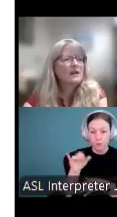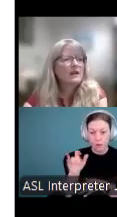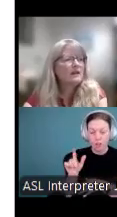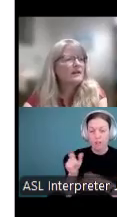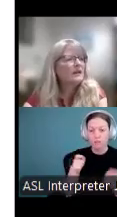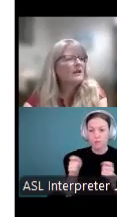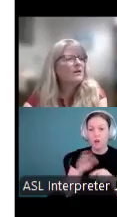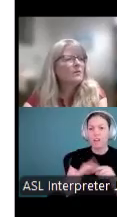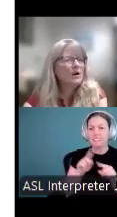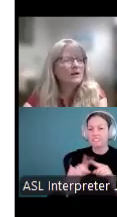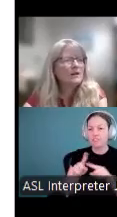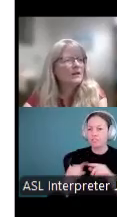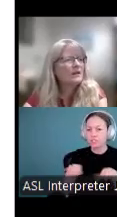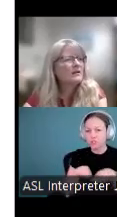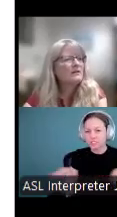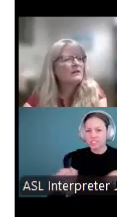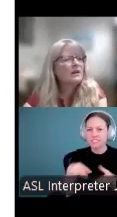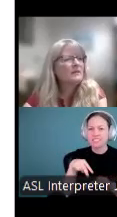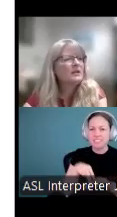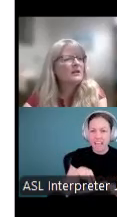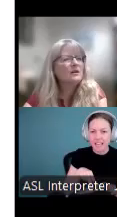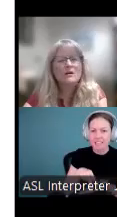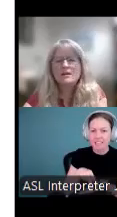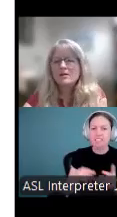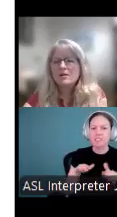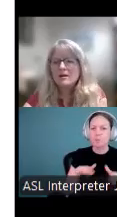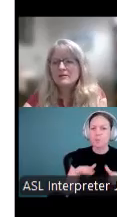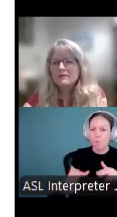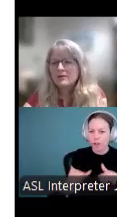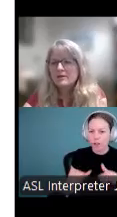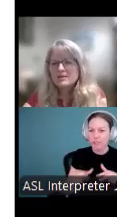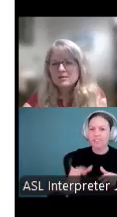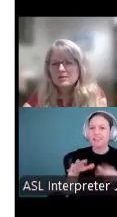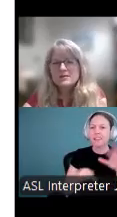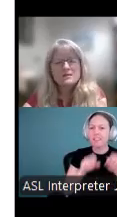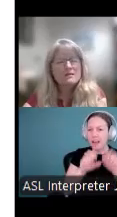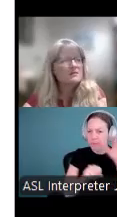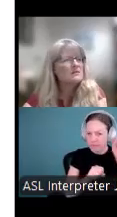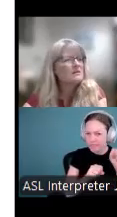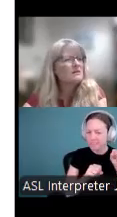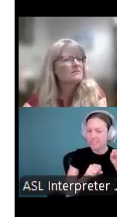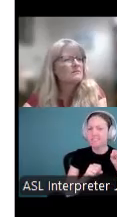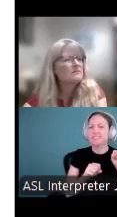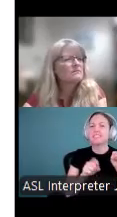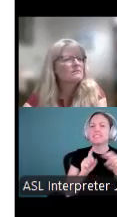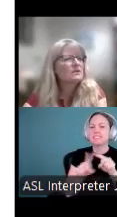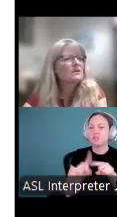standing, walking, climbing on and off various surfaces. You